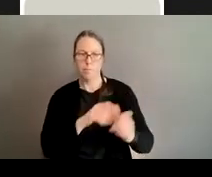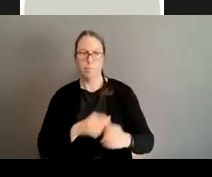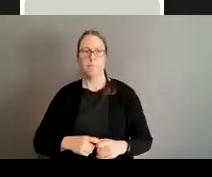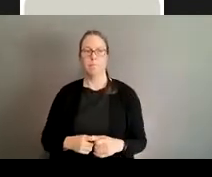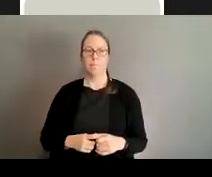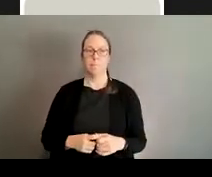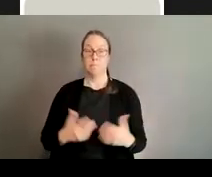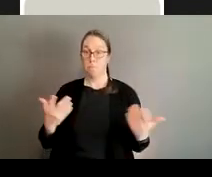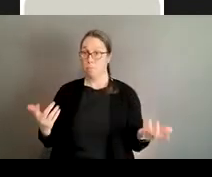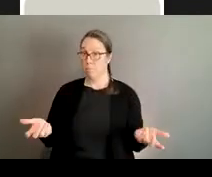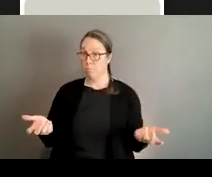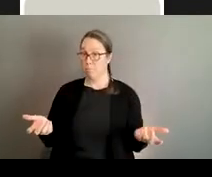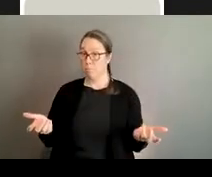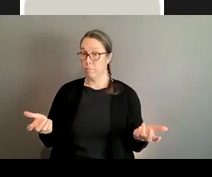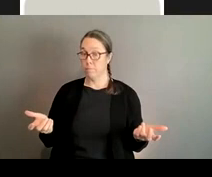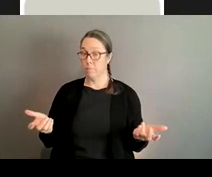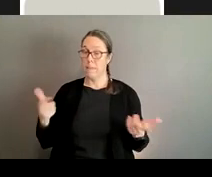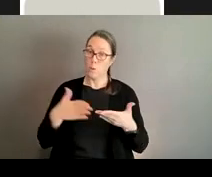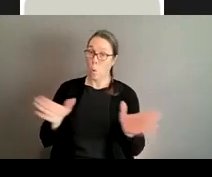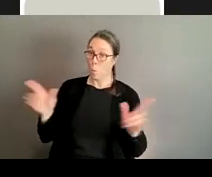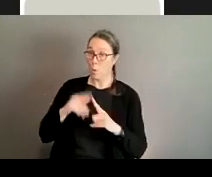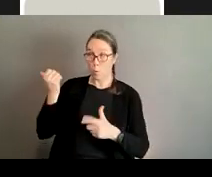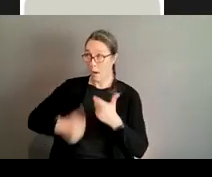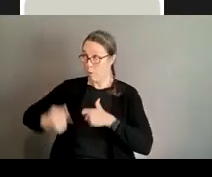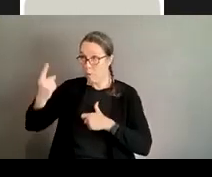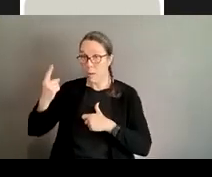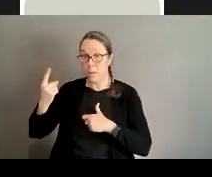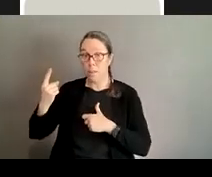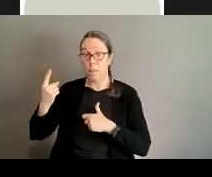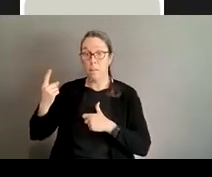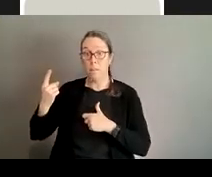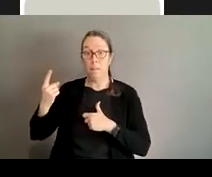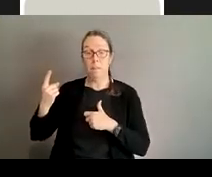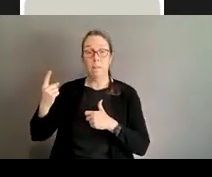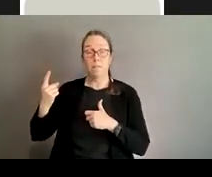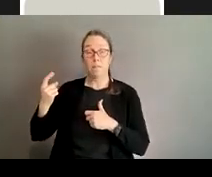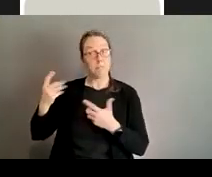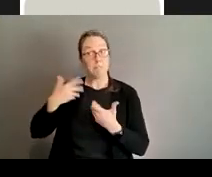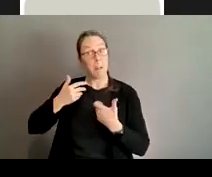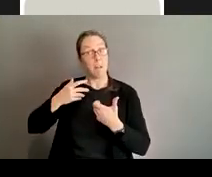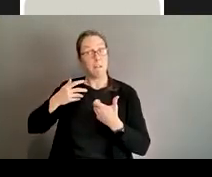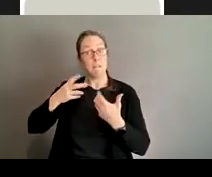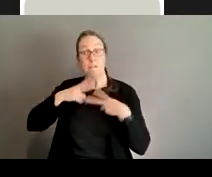it something that is open to absolutely everybody? Has that value across that whole spectrum